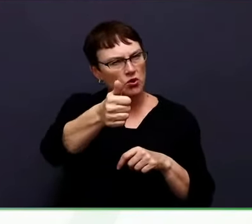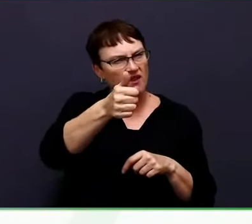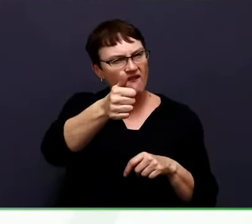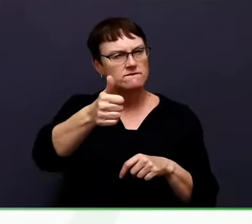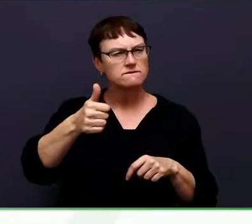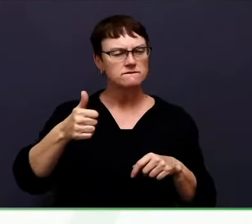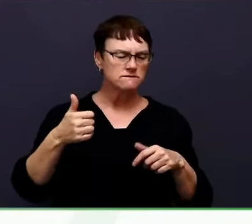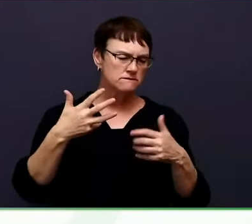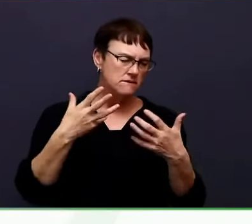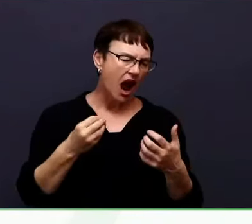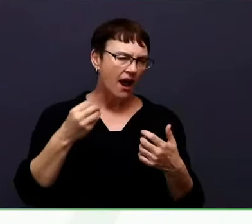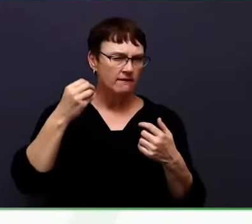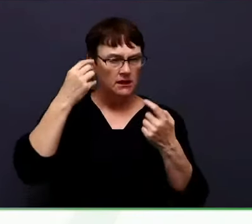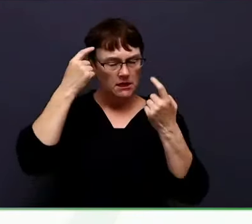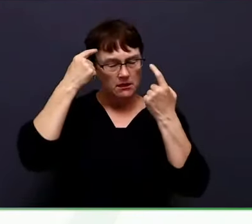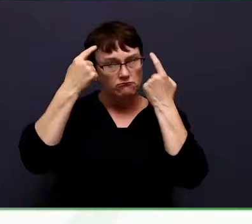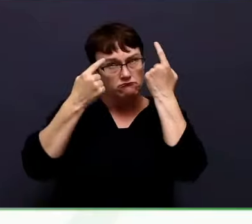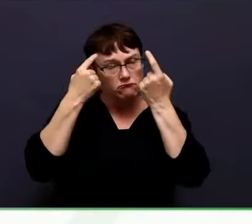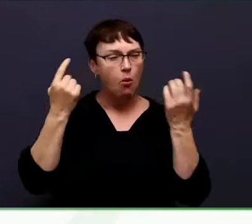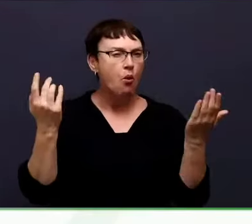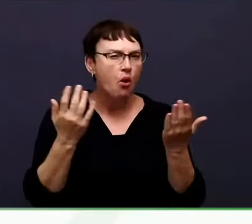still the feedback from our participants with ID.